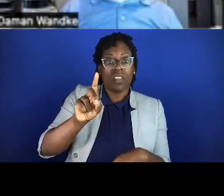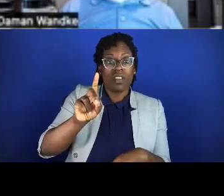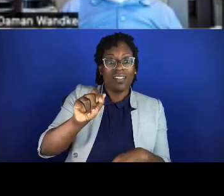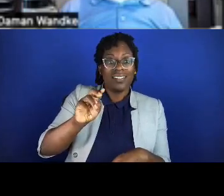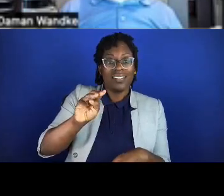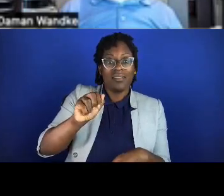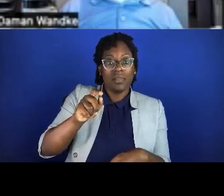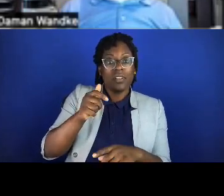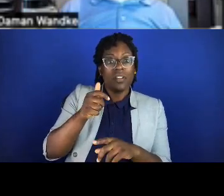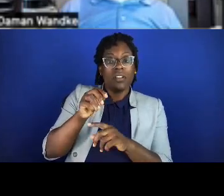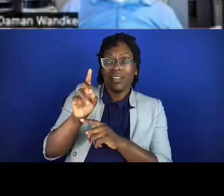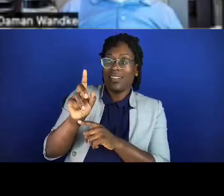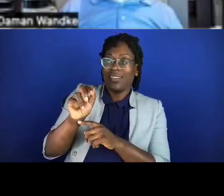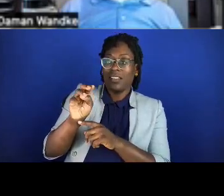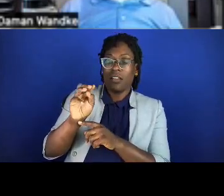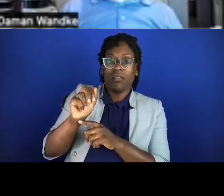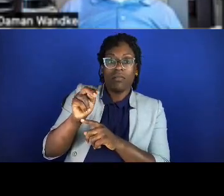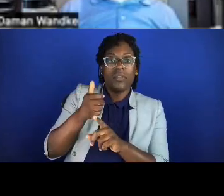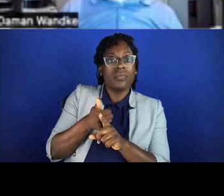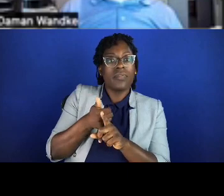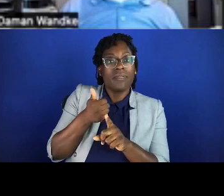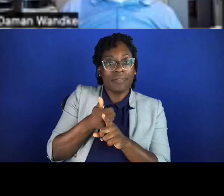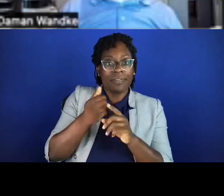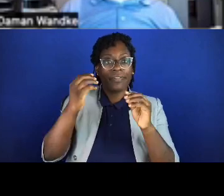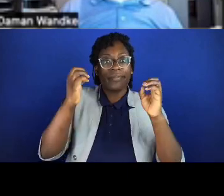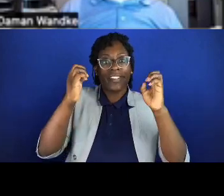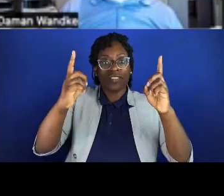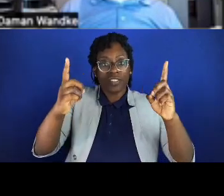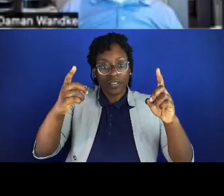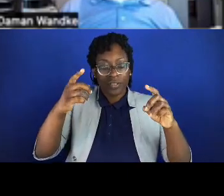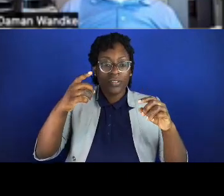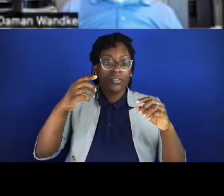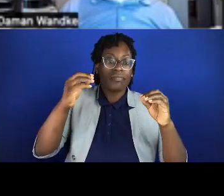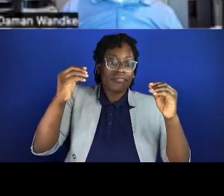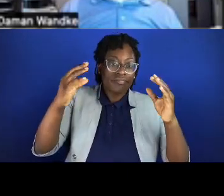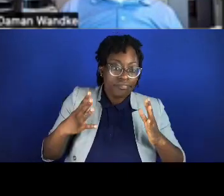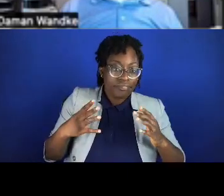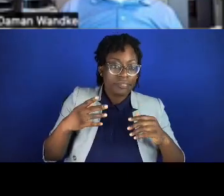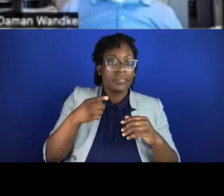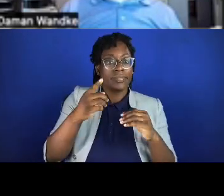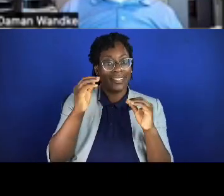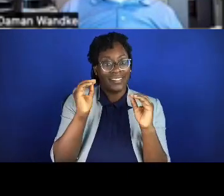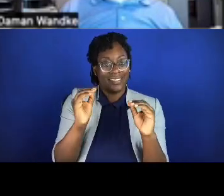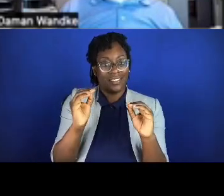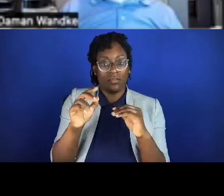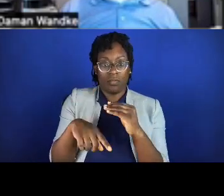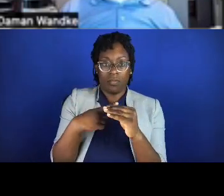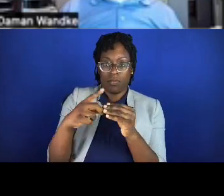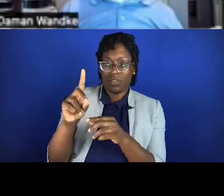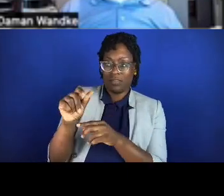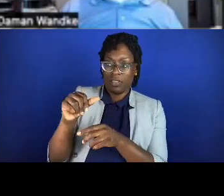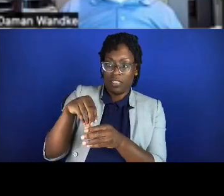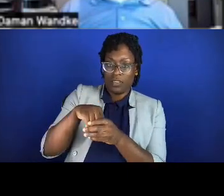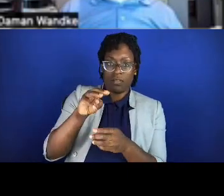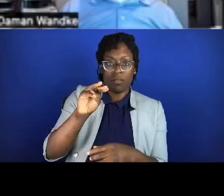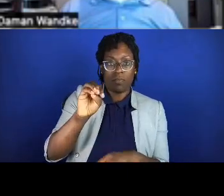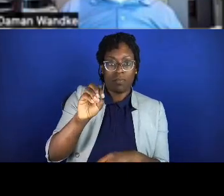at Western Washington University where he teaches Disability Studies courses as Disability